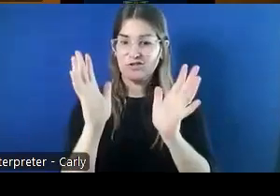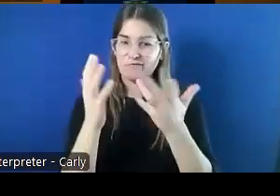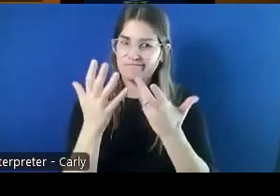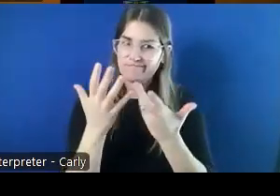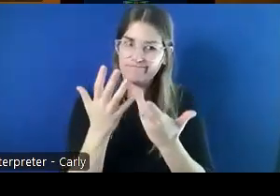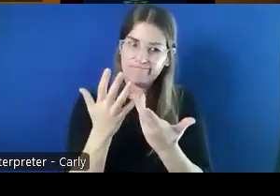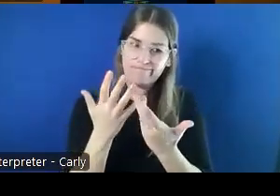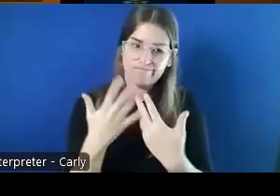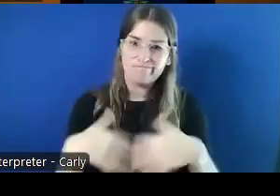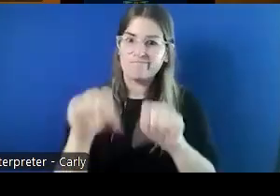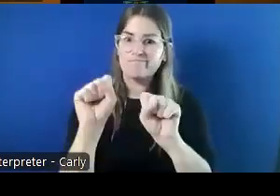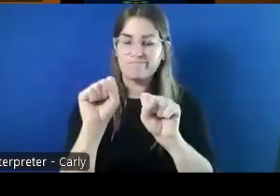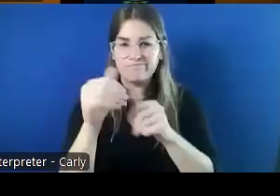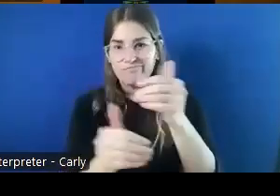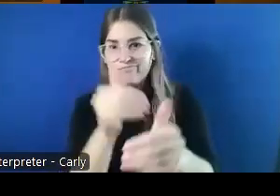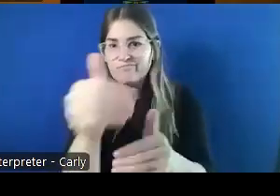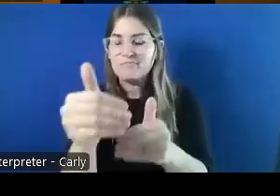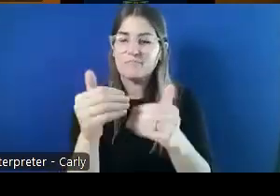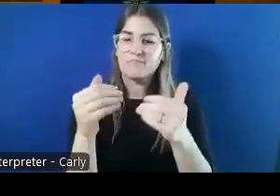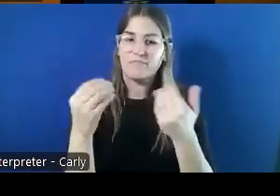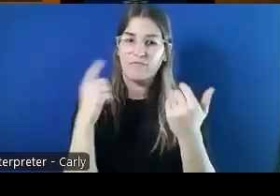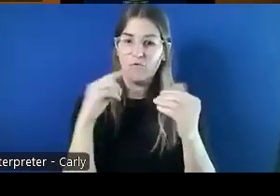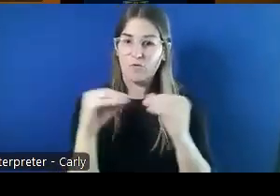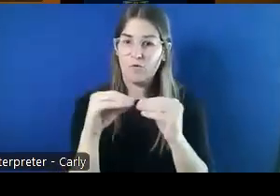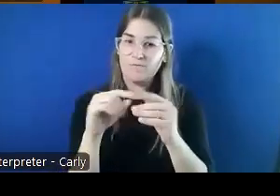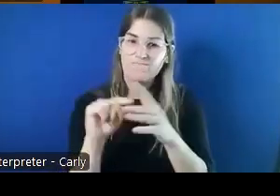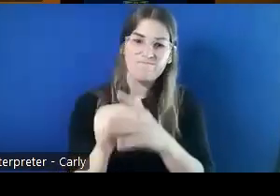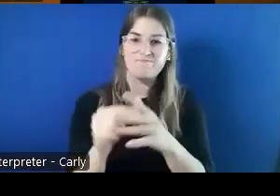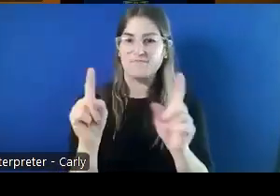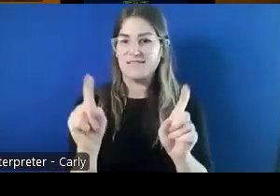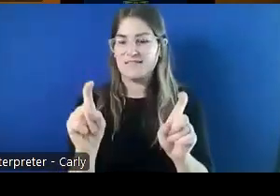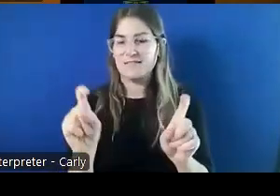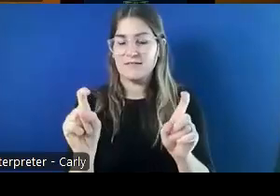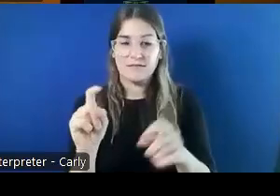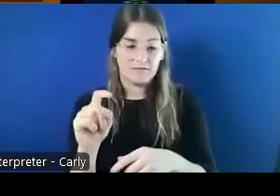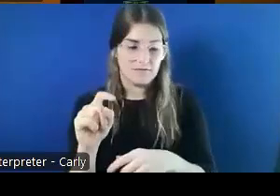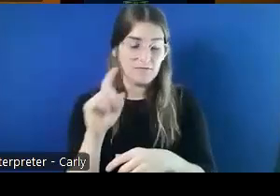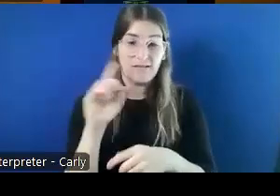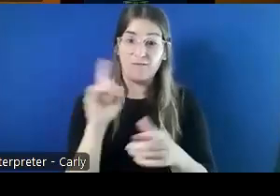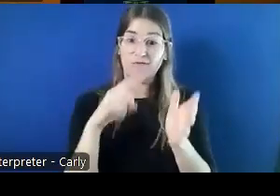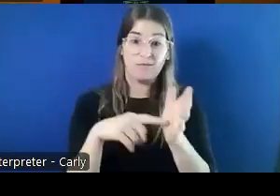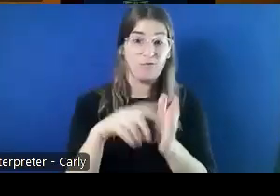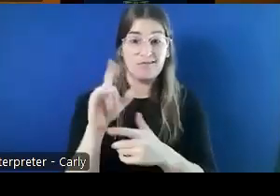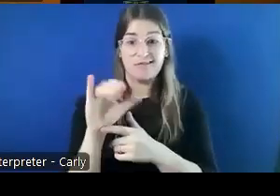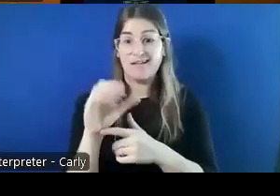to Pilot testing um like the dietic lifeview intervention um and developing more clinical